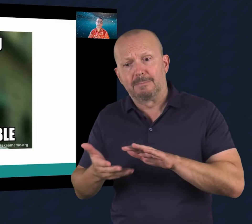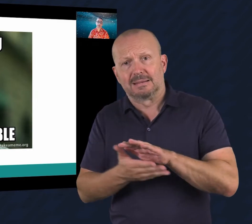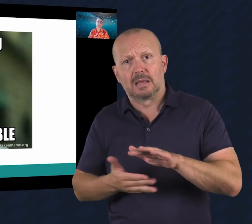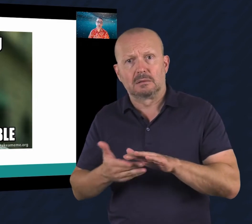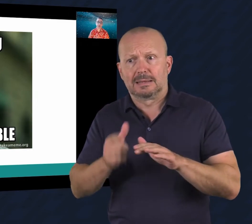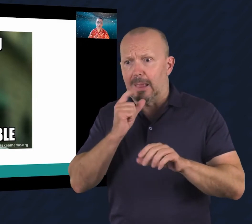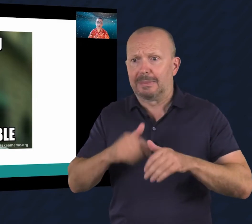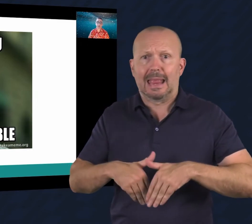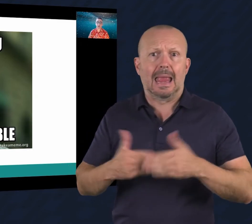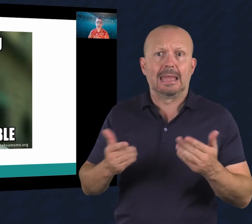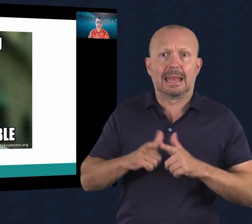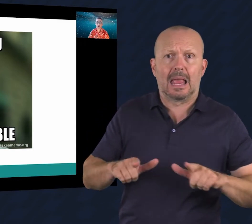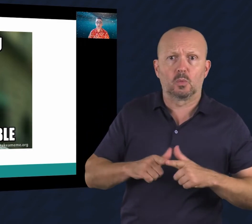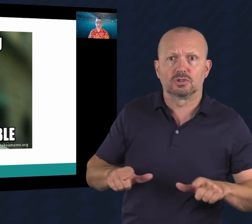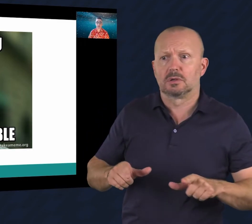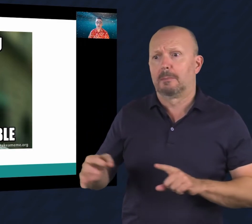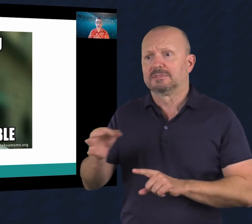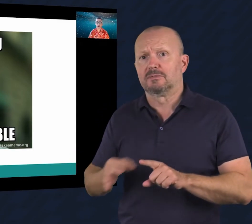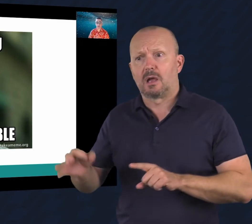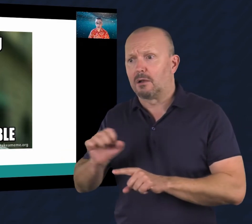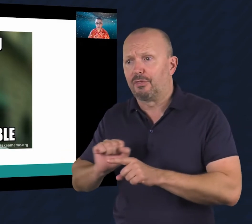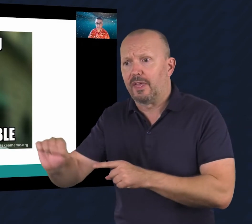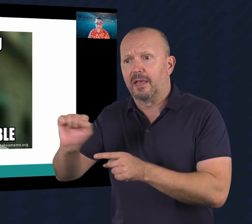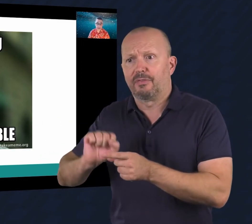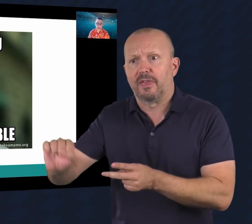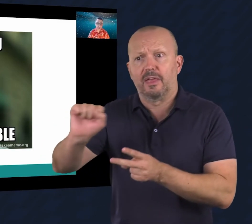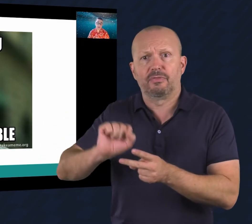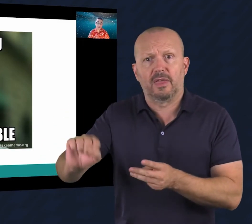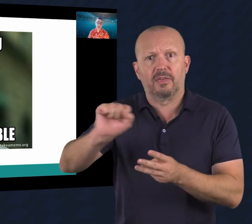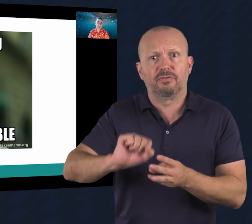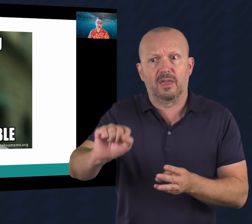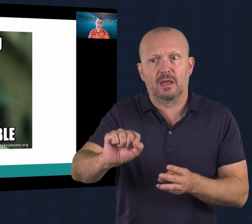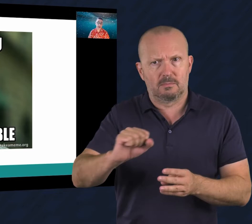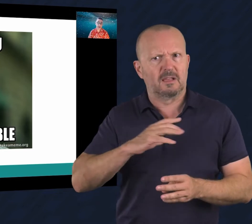If that content is written in Chamorro or Tok Pisin or Na vosa vaka-Viti, then we will use and highlight that.